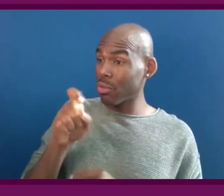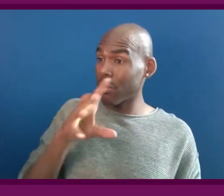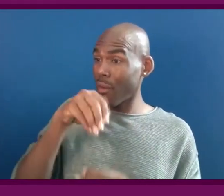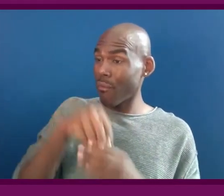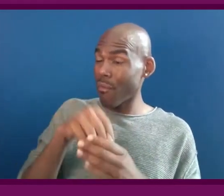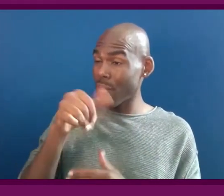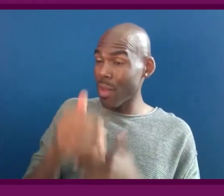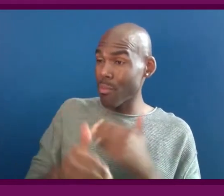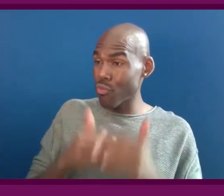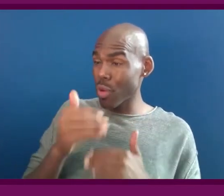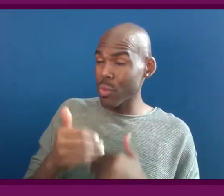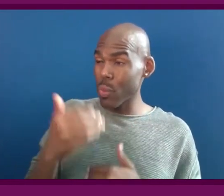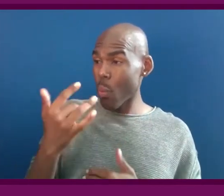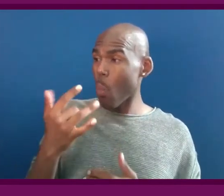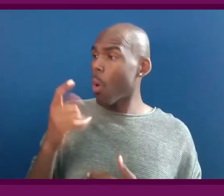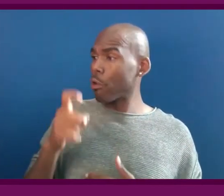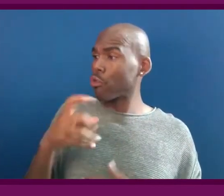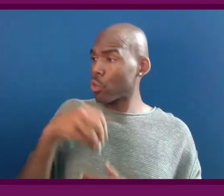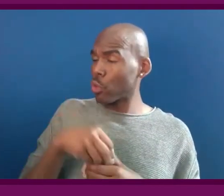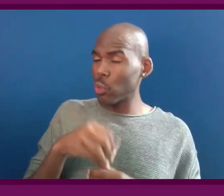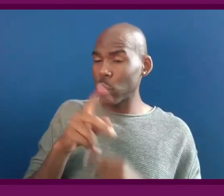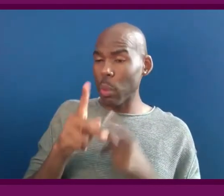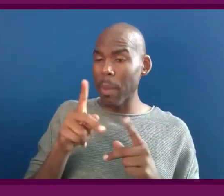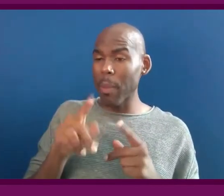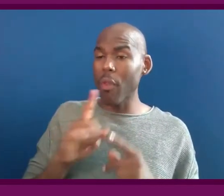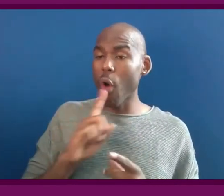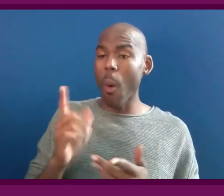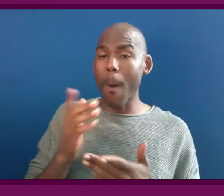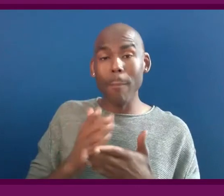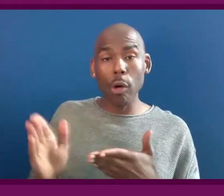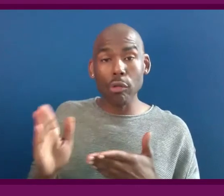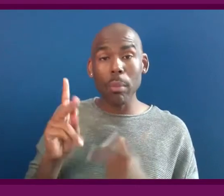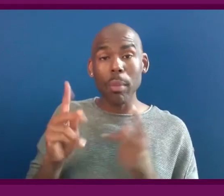That wider panel should include people who are multiply marginalized, people of different